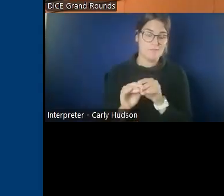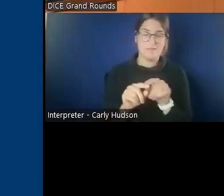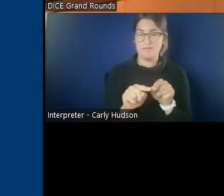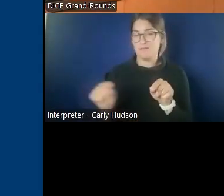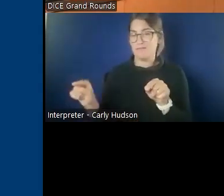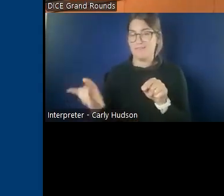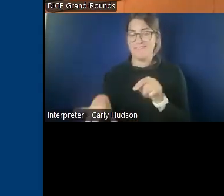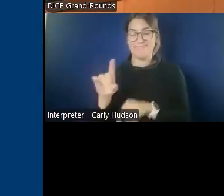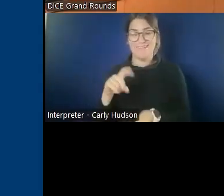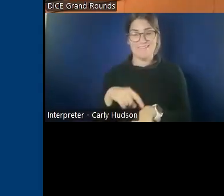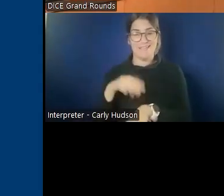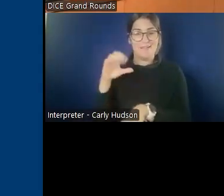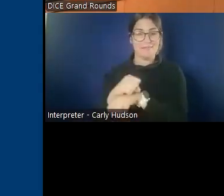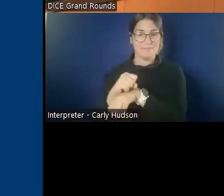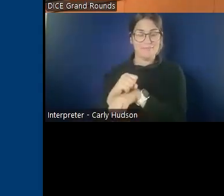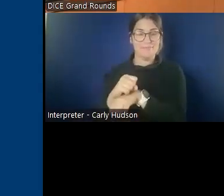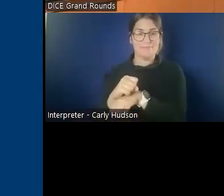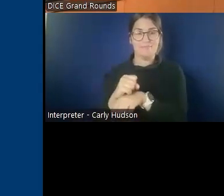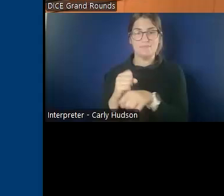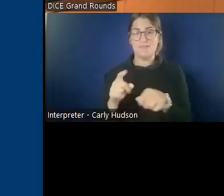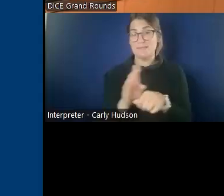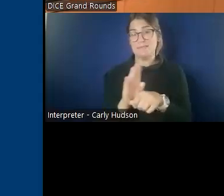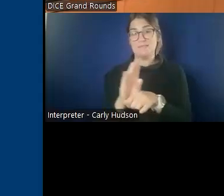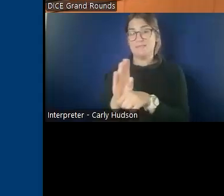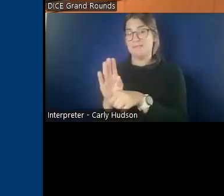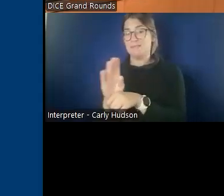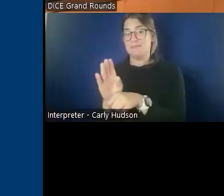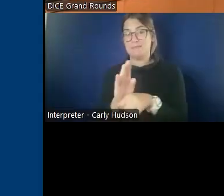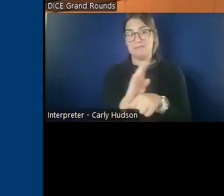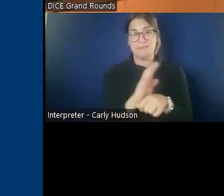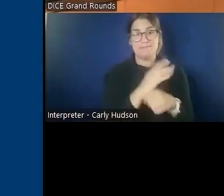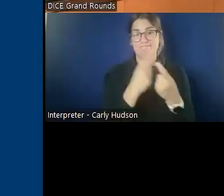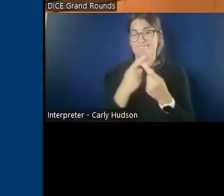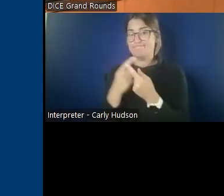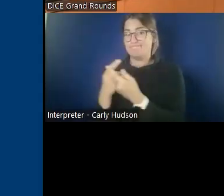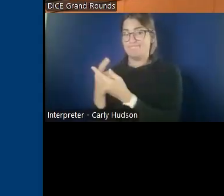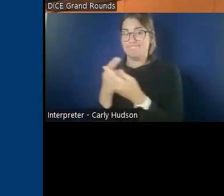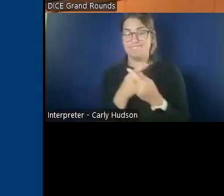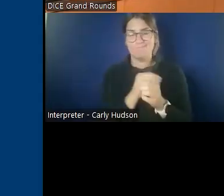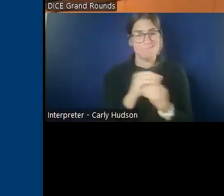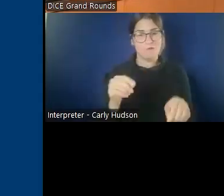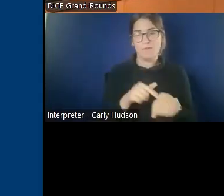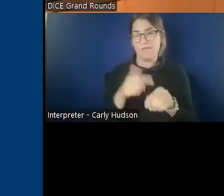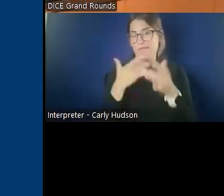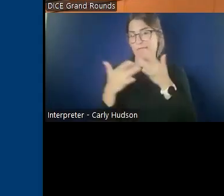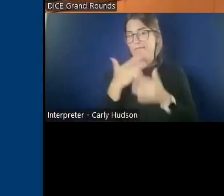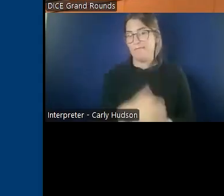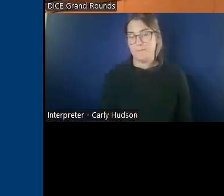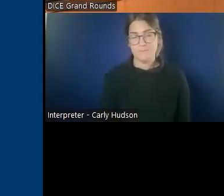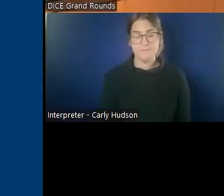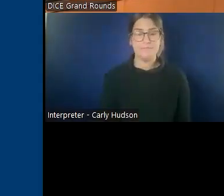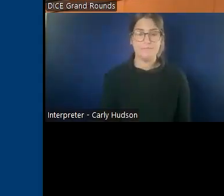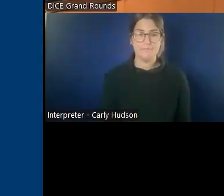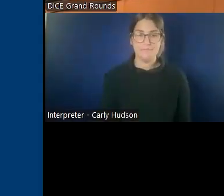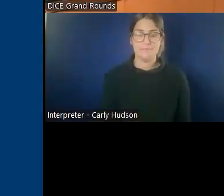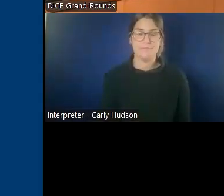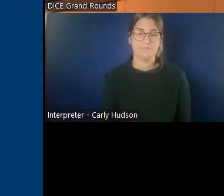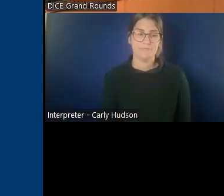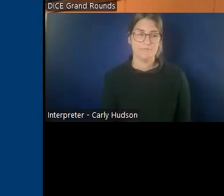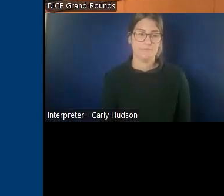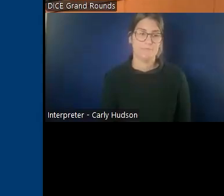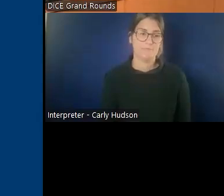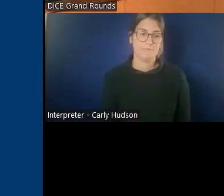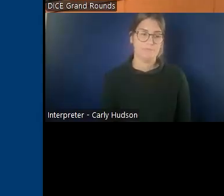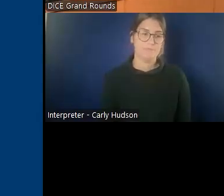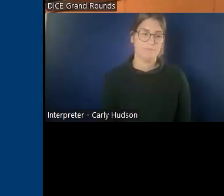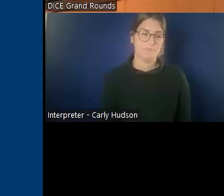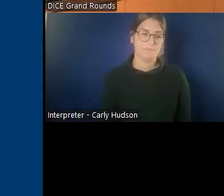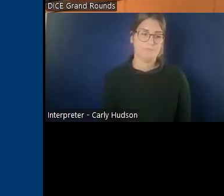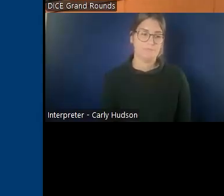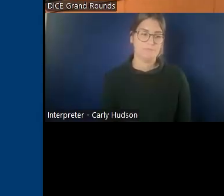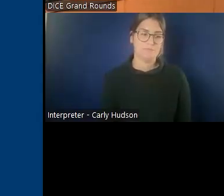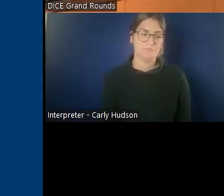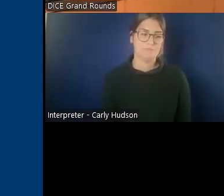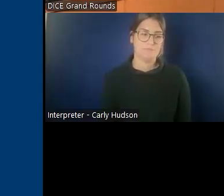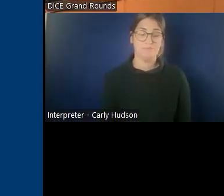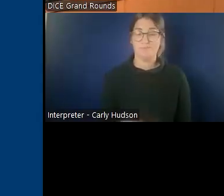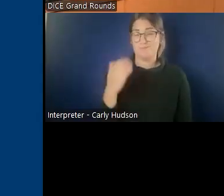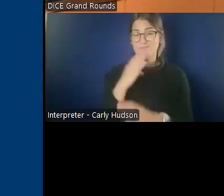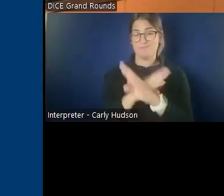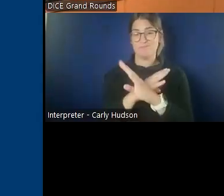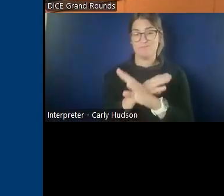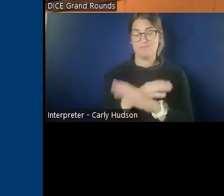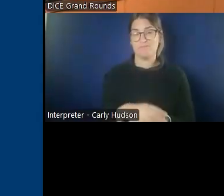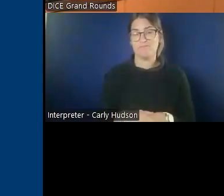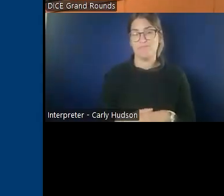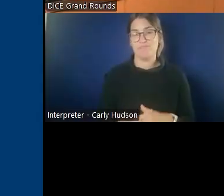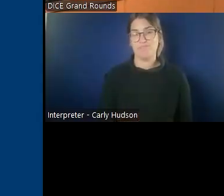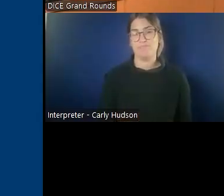time um because everybody is just incredibly busy um another barrier is um just kind of how